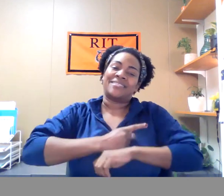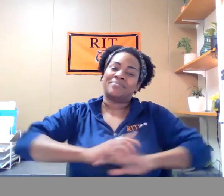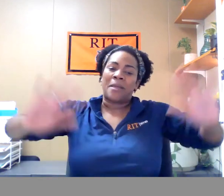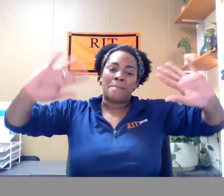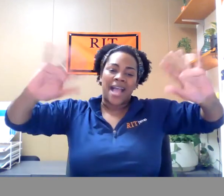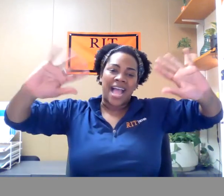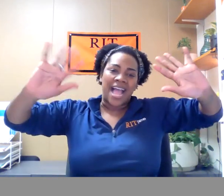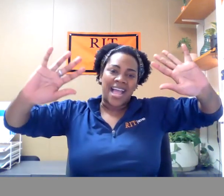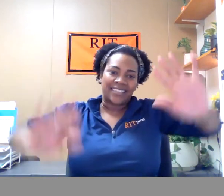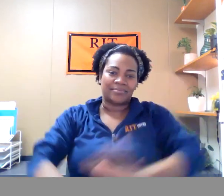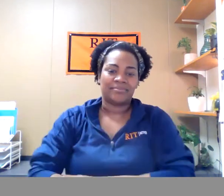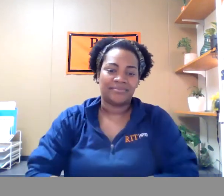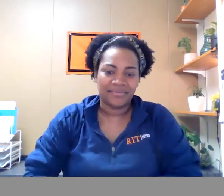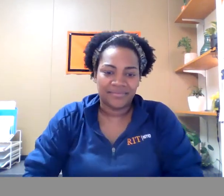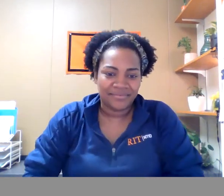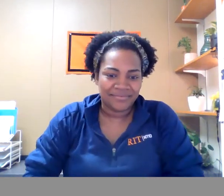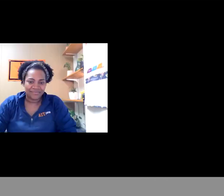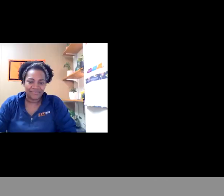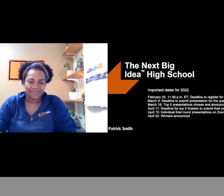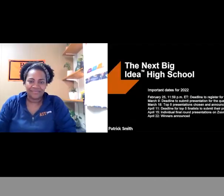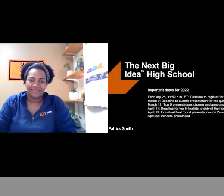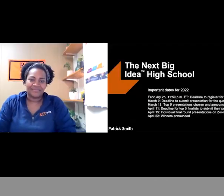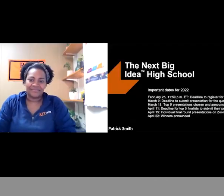and I hope you have a wonderful day. Bye-bye.